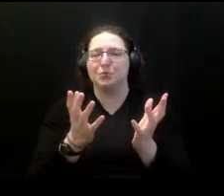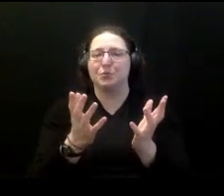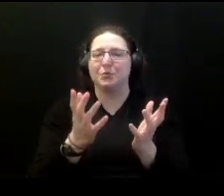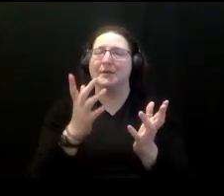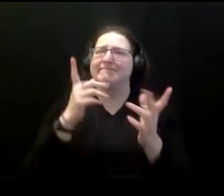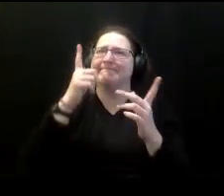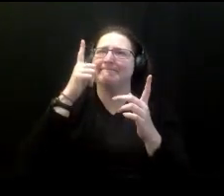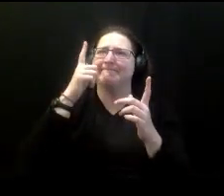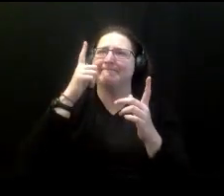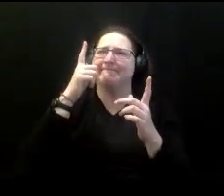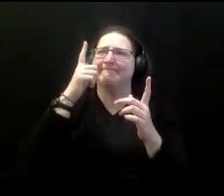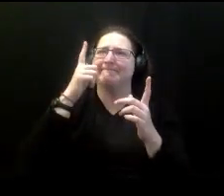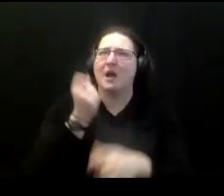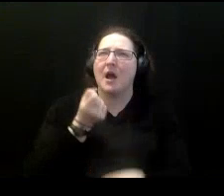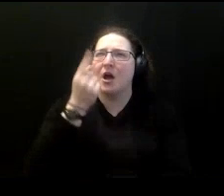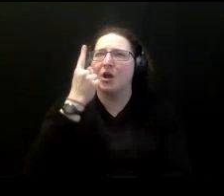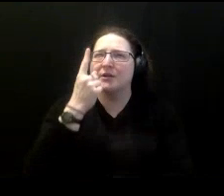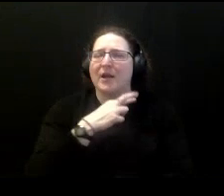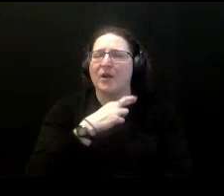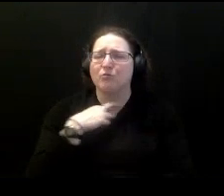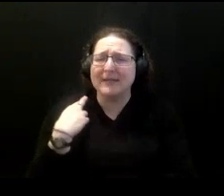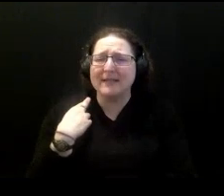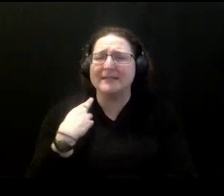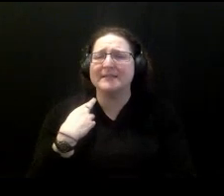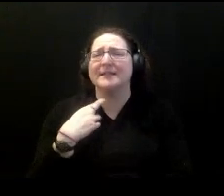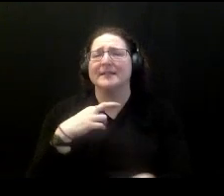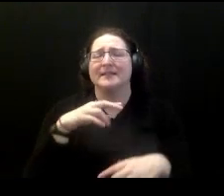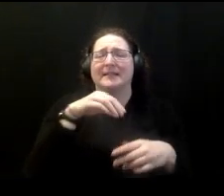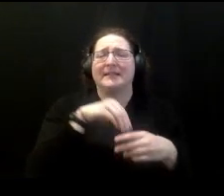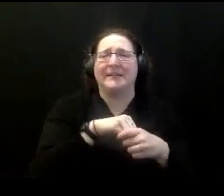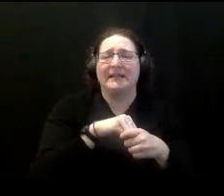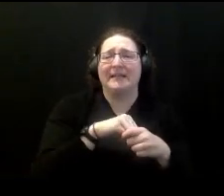the emergency management and healthcare sectors with additional data input from